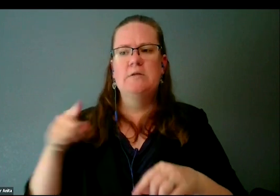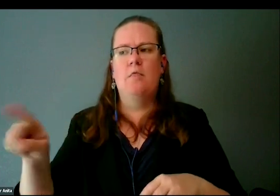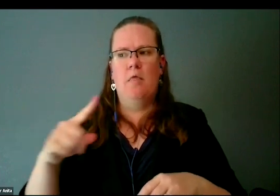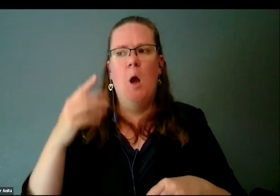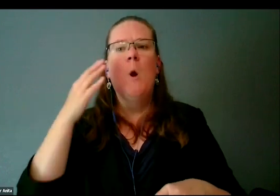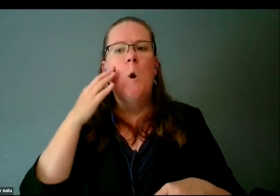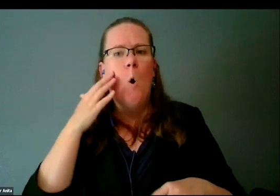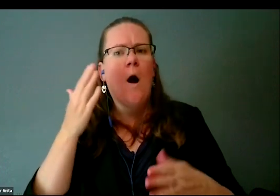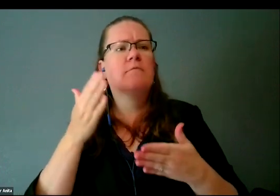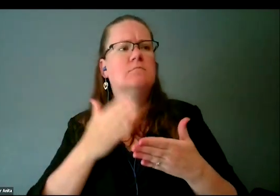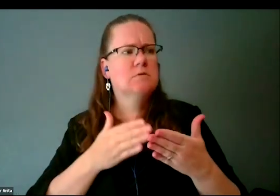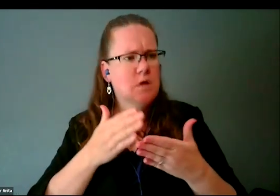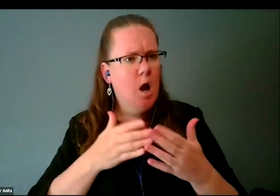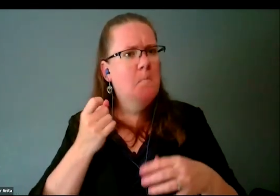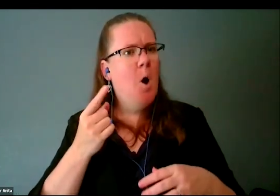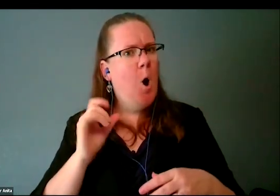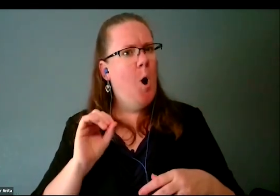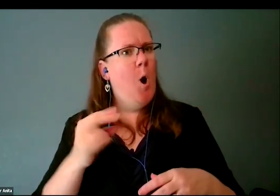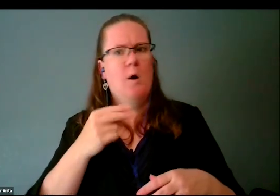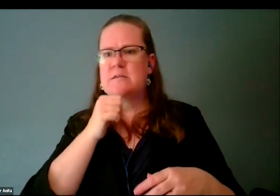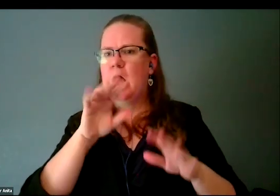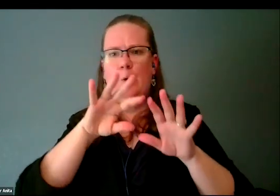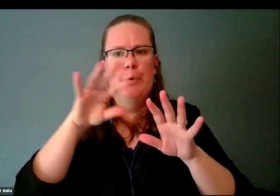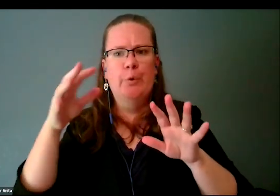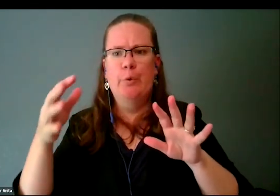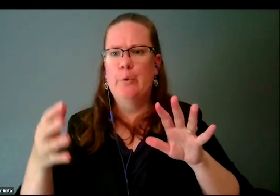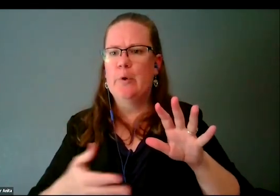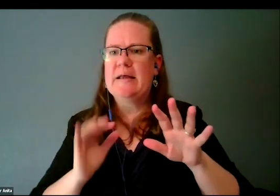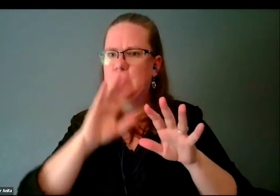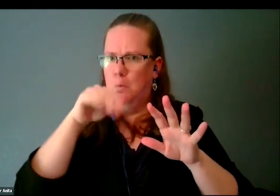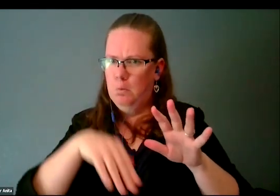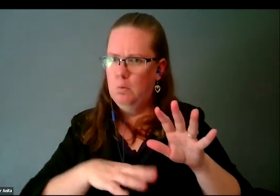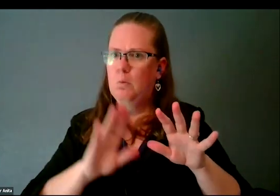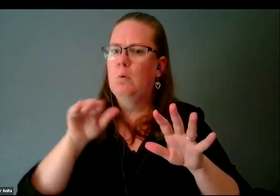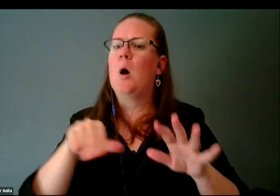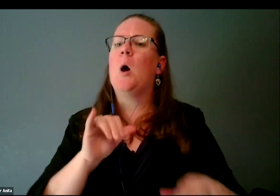of how intense the cratering is, how consistent it is across